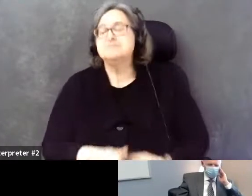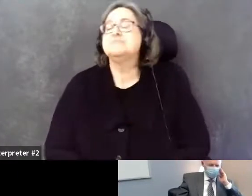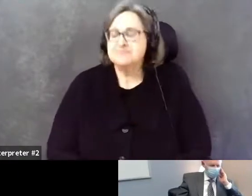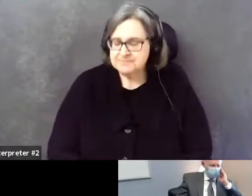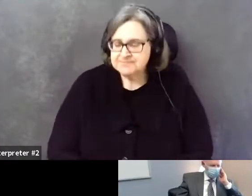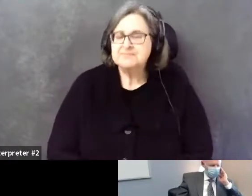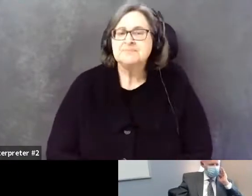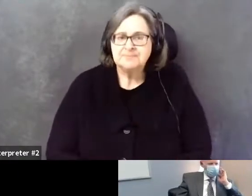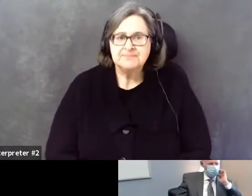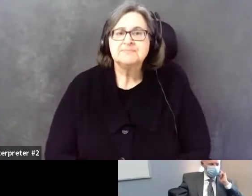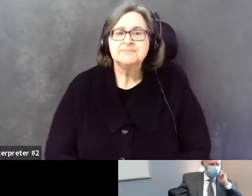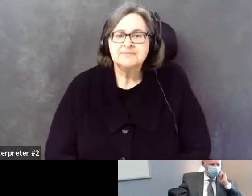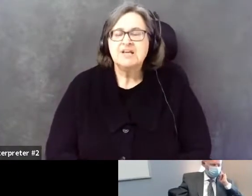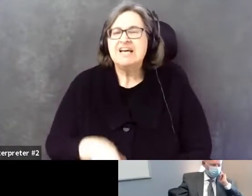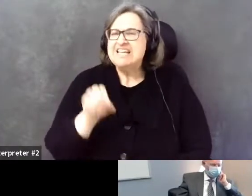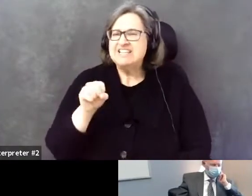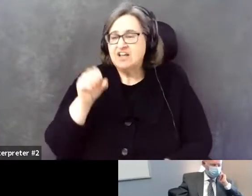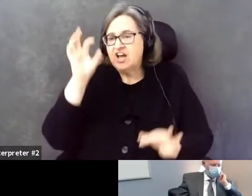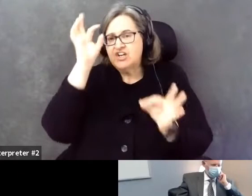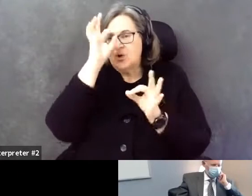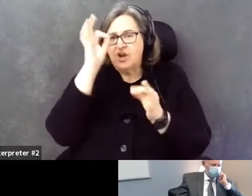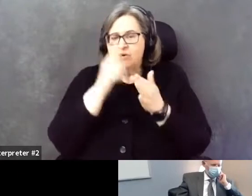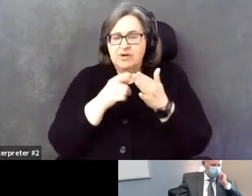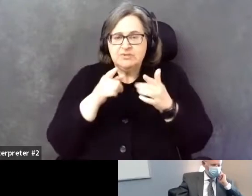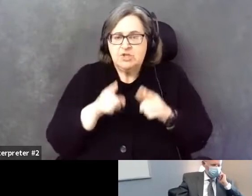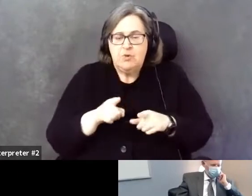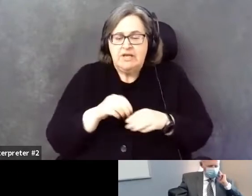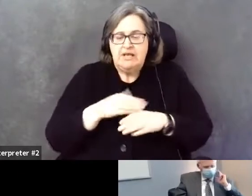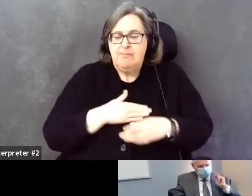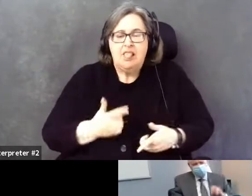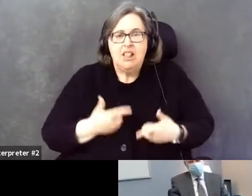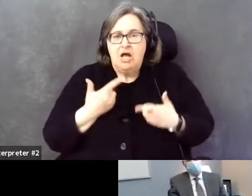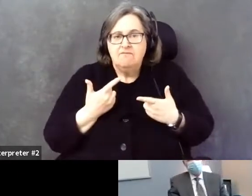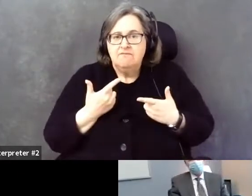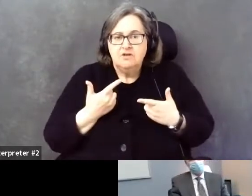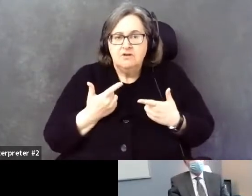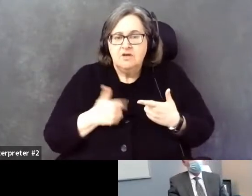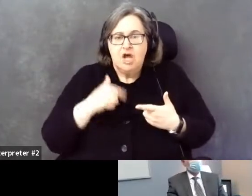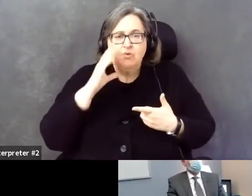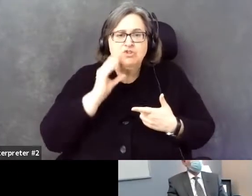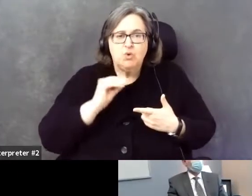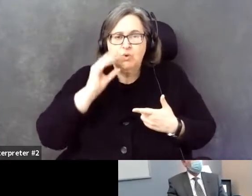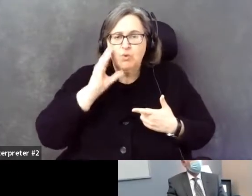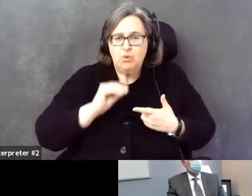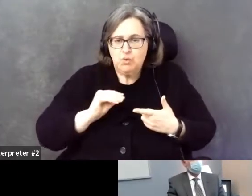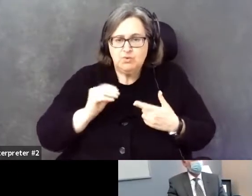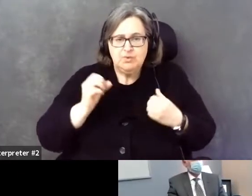Yes. I had no idea what was going on in my life. I was going through a lot of things.